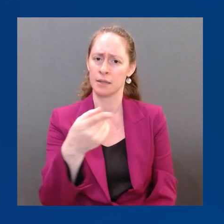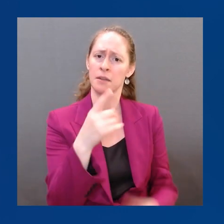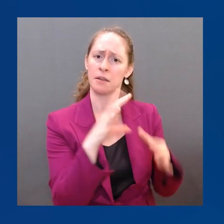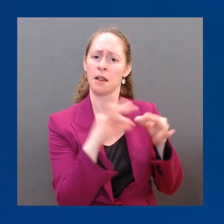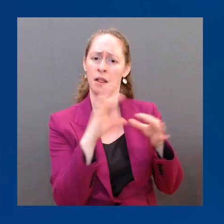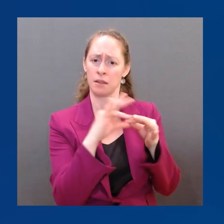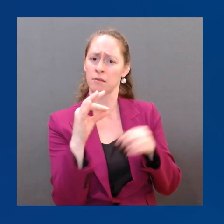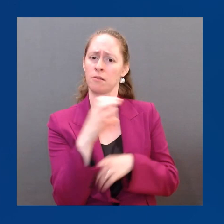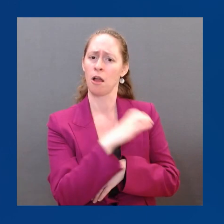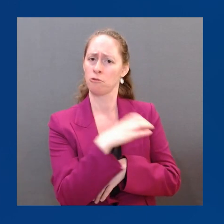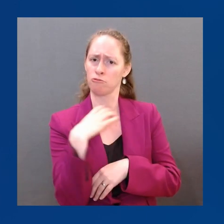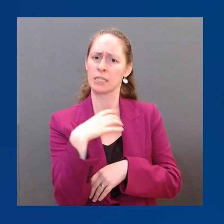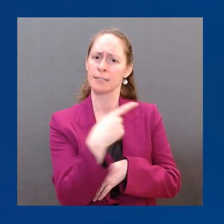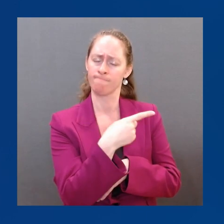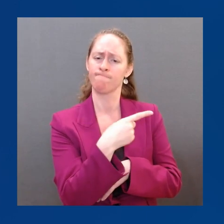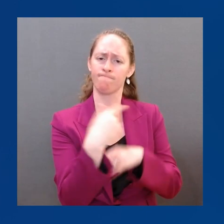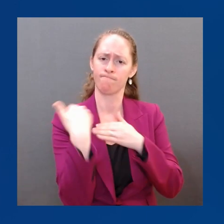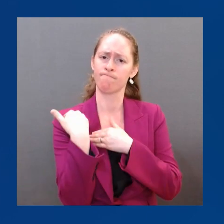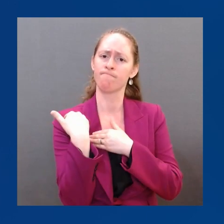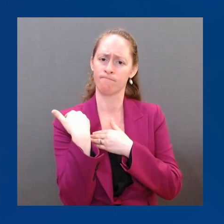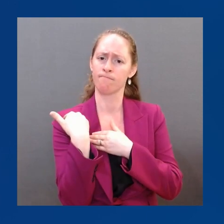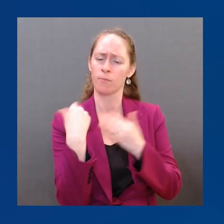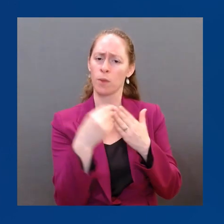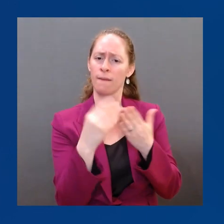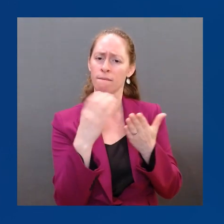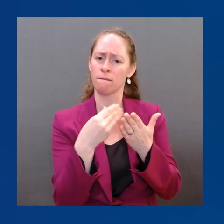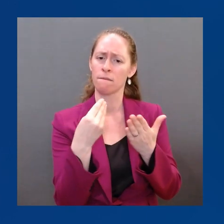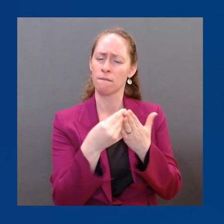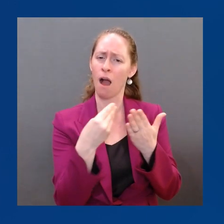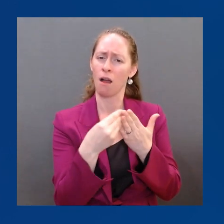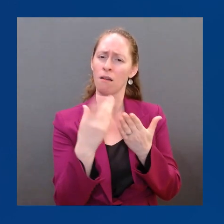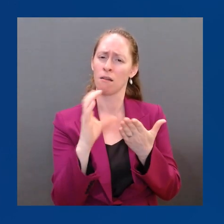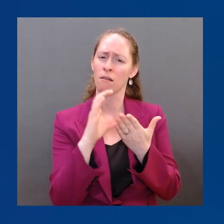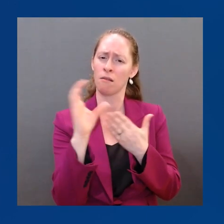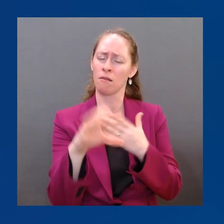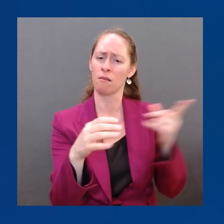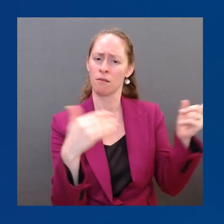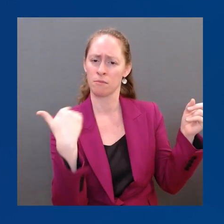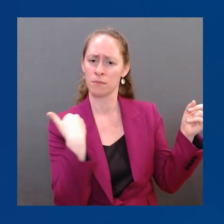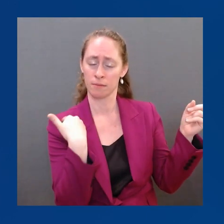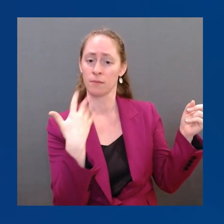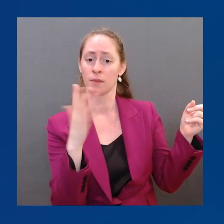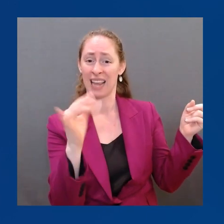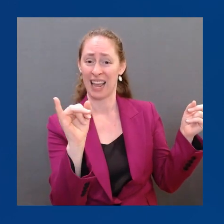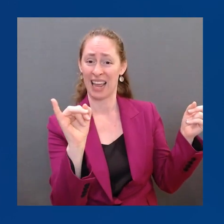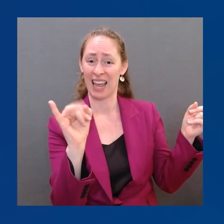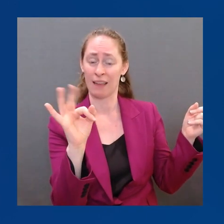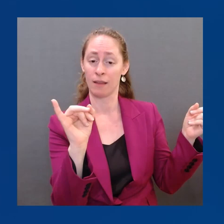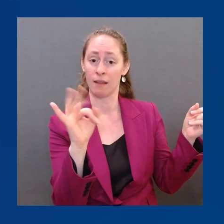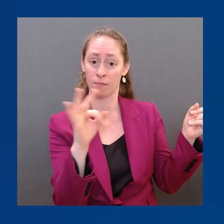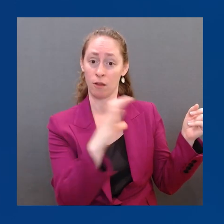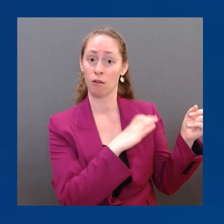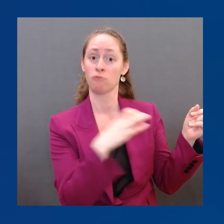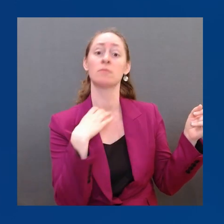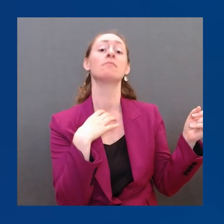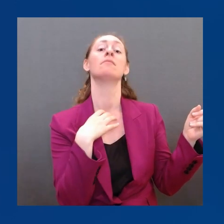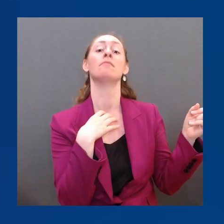can you describe a little bit more, then, what's holding things up? And how are they receiving these warnings that you continue to put out there